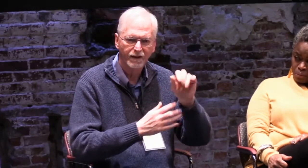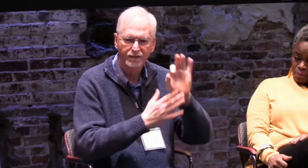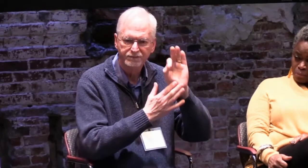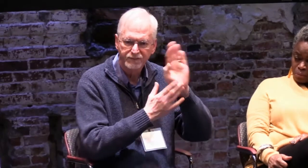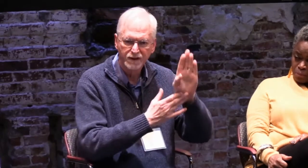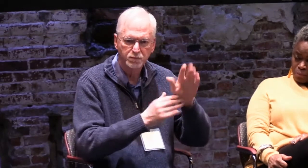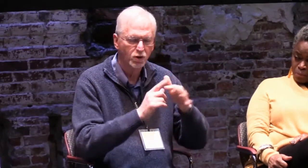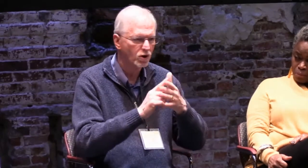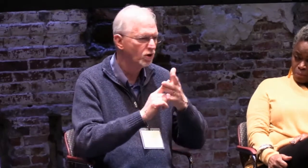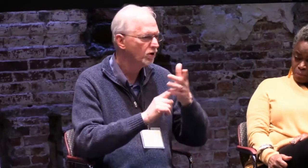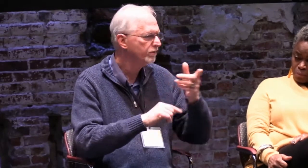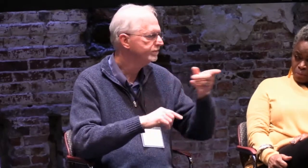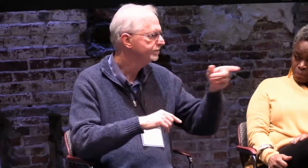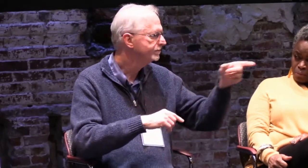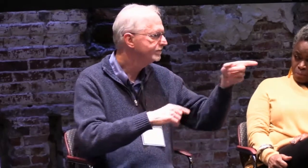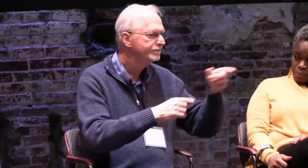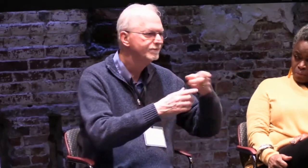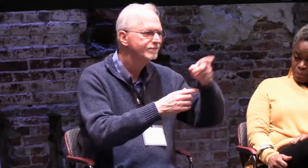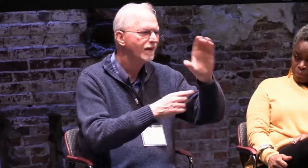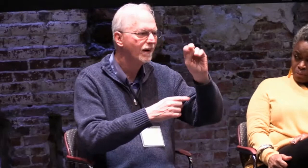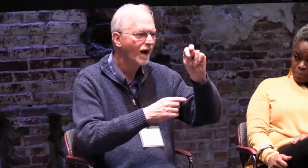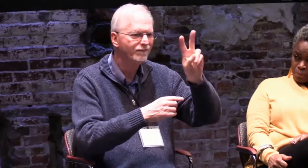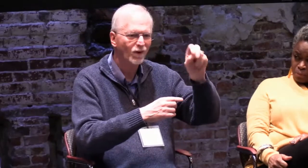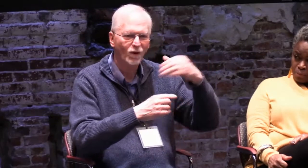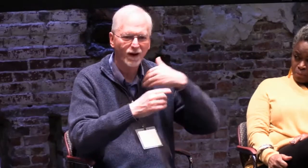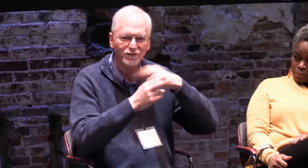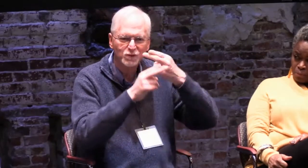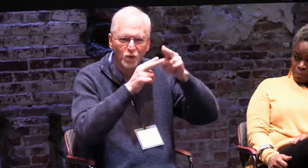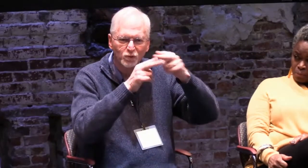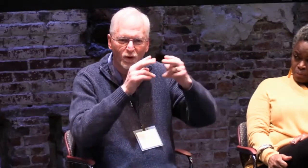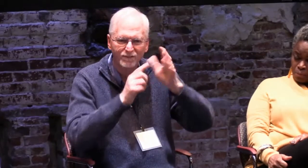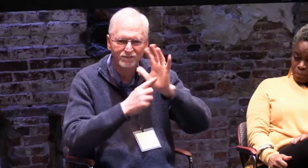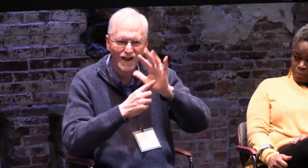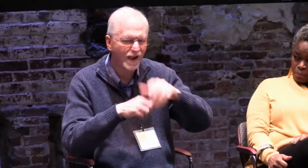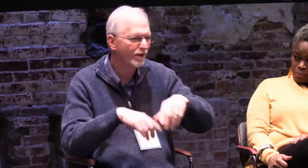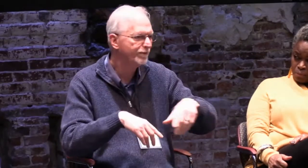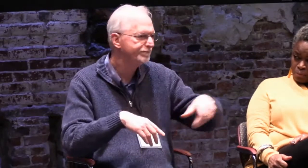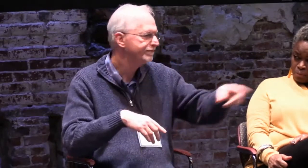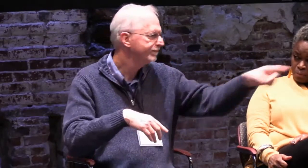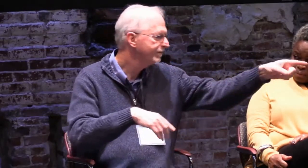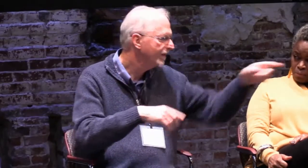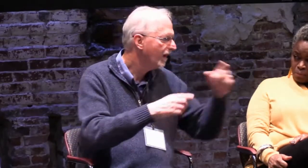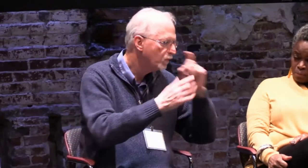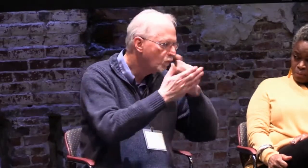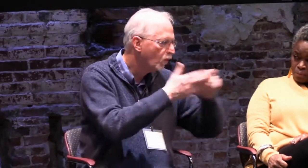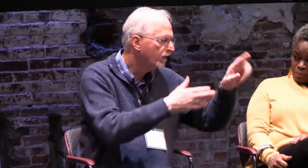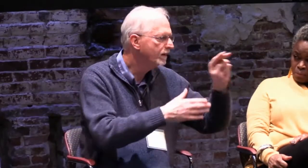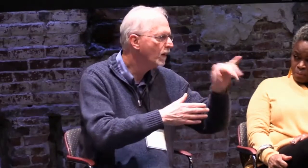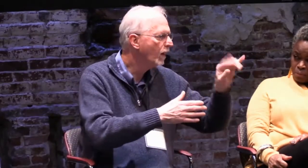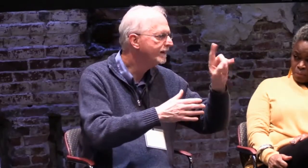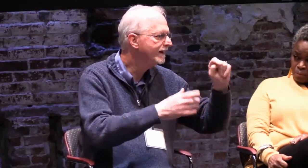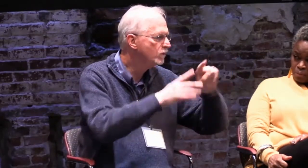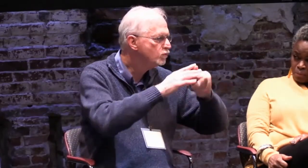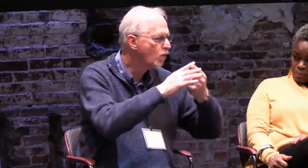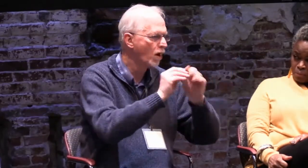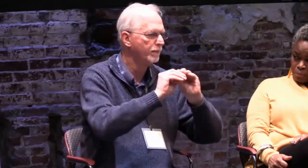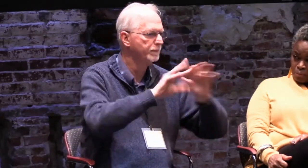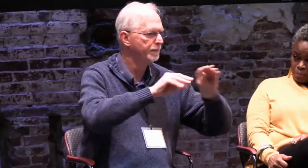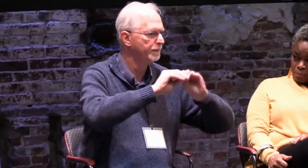social media, Facebook, Convo has some short videos made on their production.